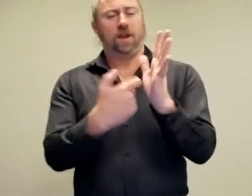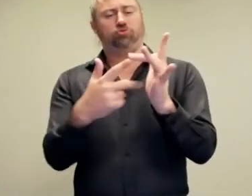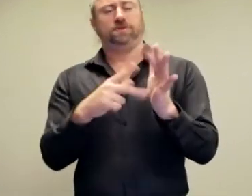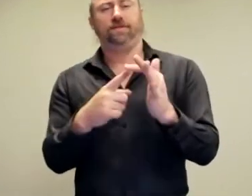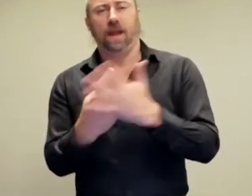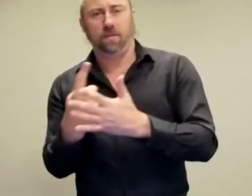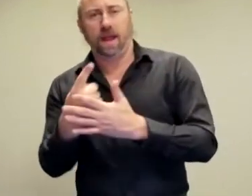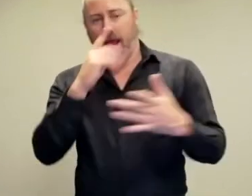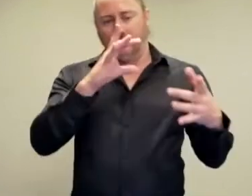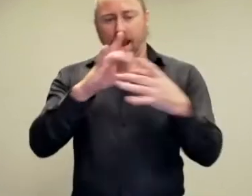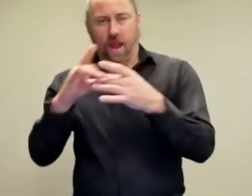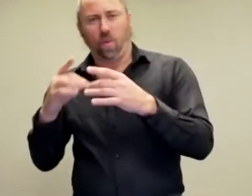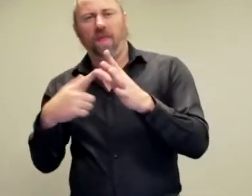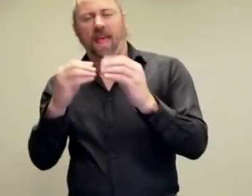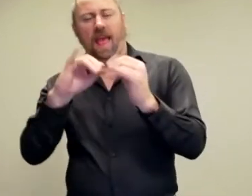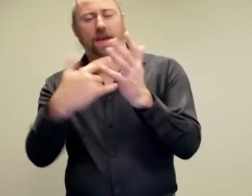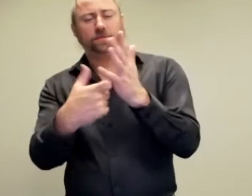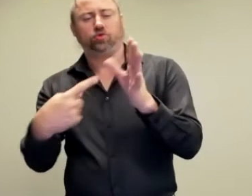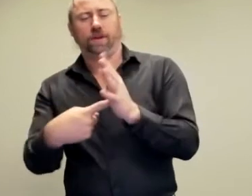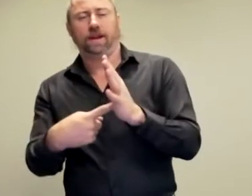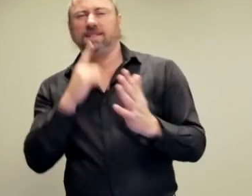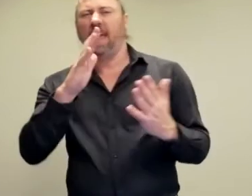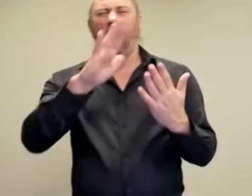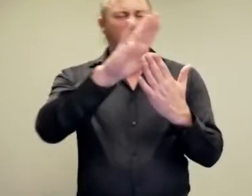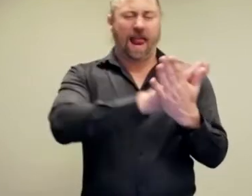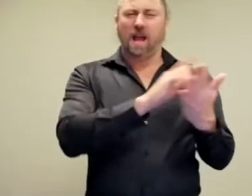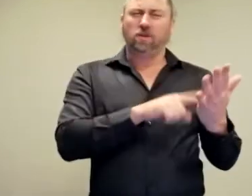the abstraction. I didn't like how flat the paintings were getting so